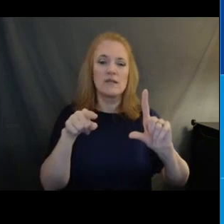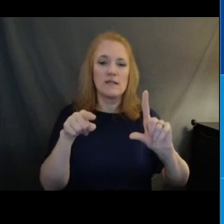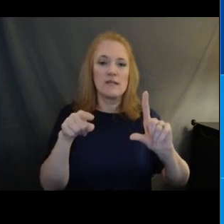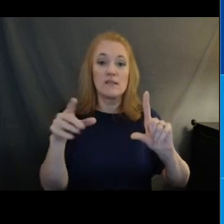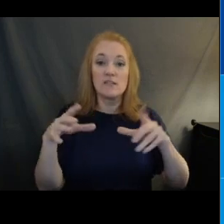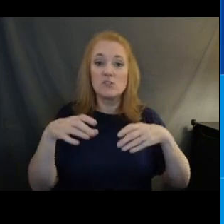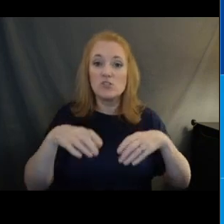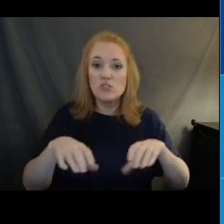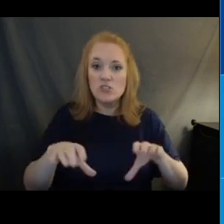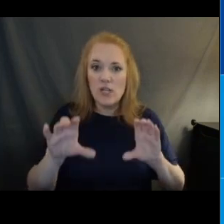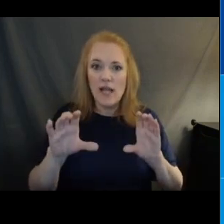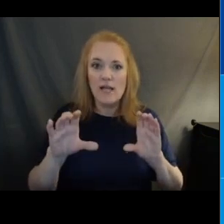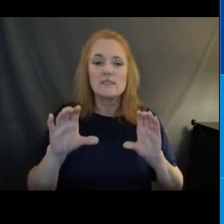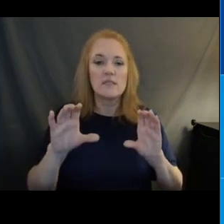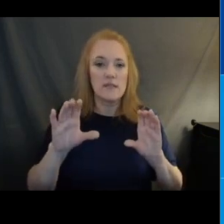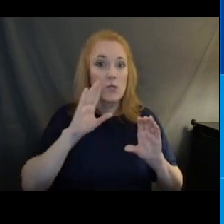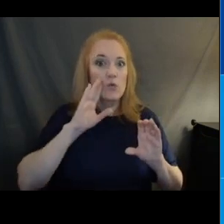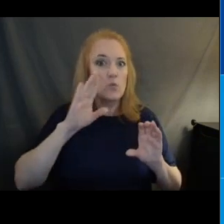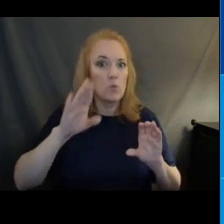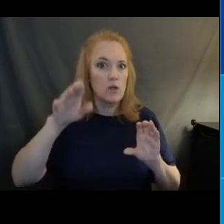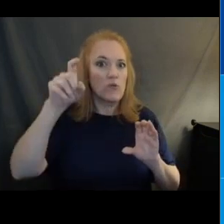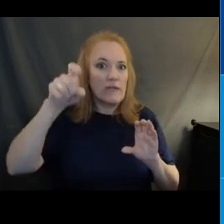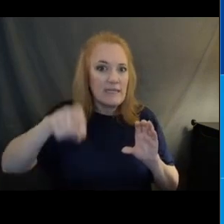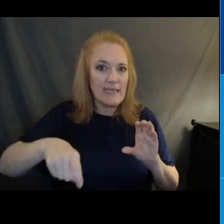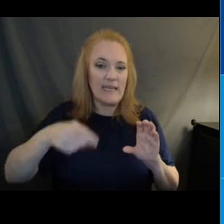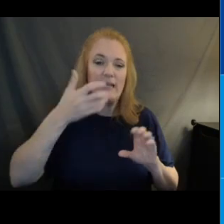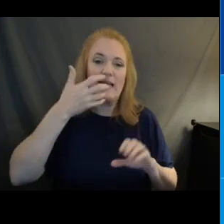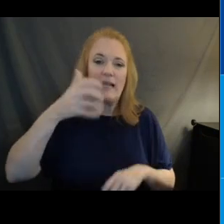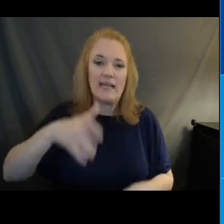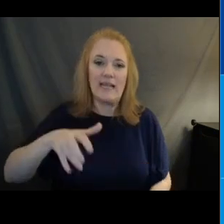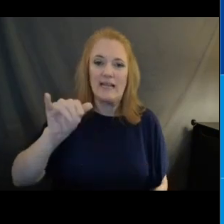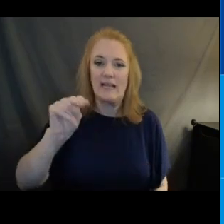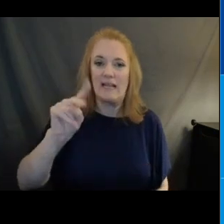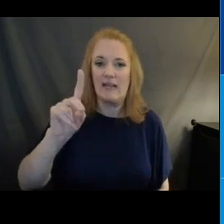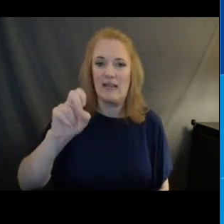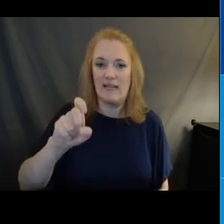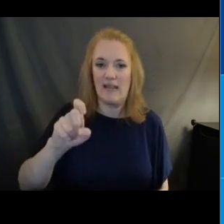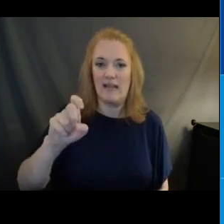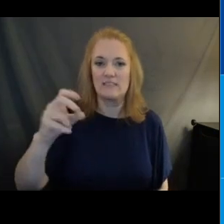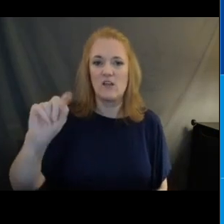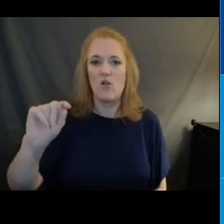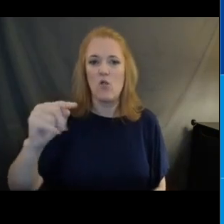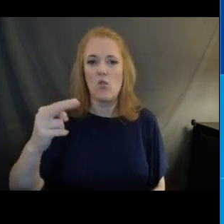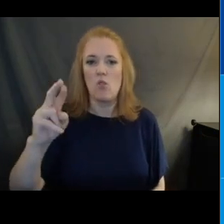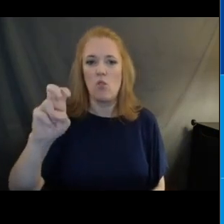the probability that you will meet a certain heat index threshold based on the ensemble forecast.